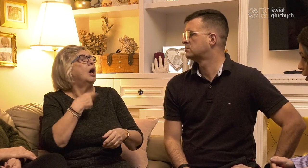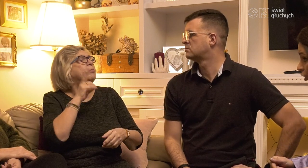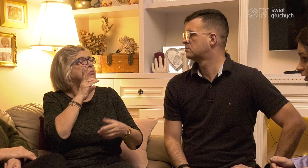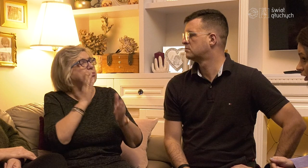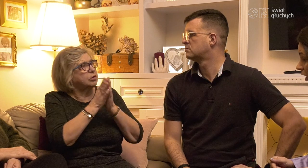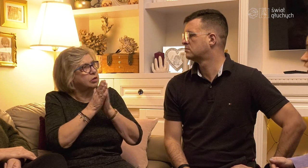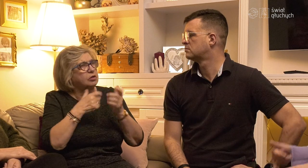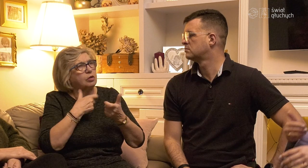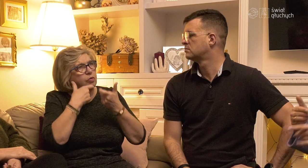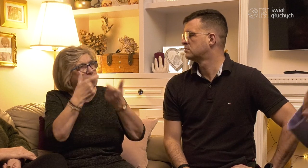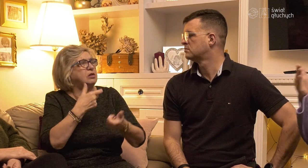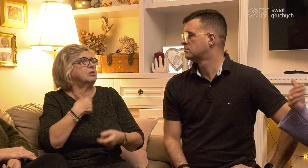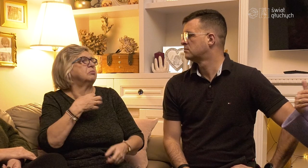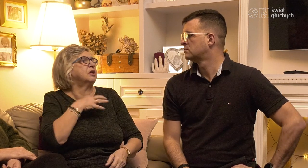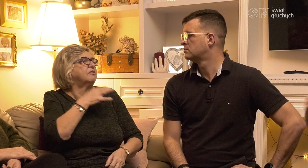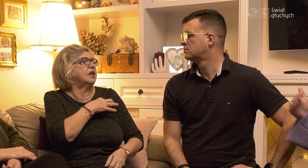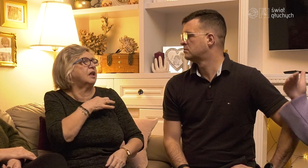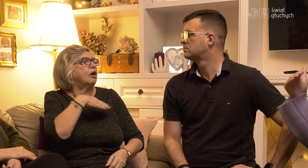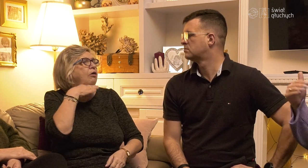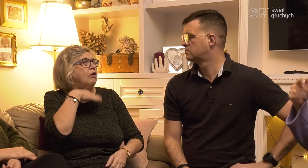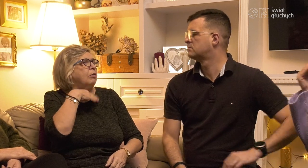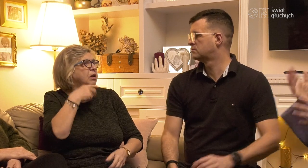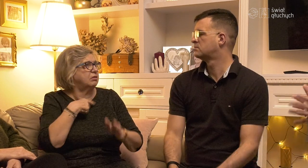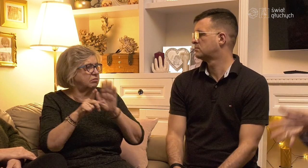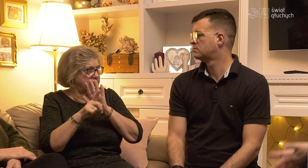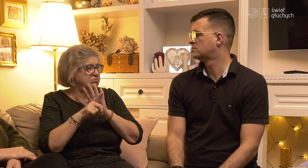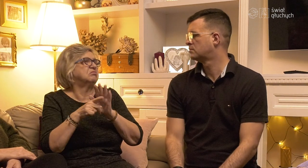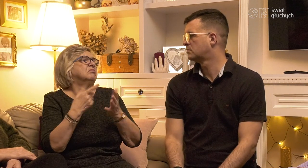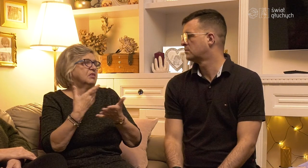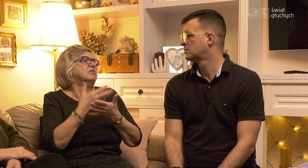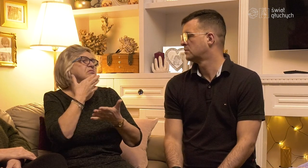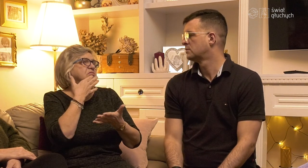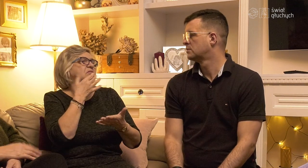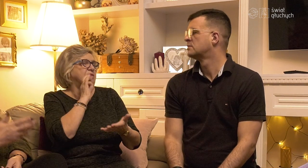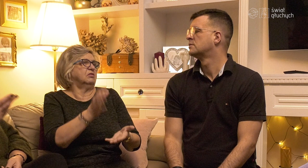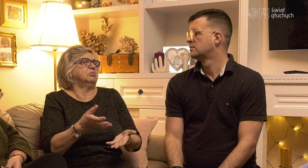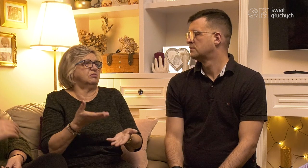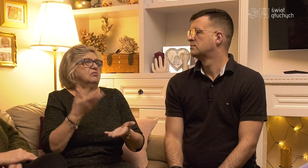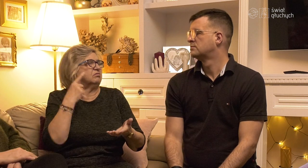I asked my mother to enroll me in a speech therapist privately, so I learned to speak well.